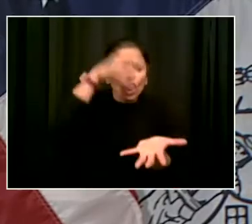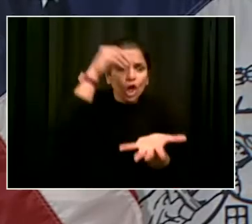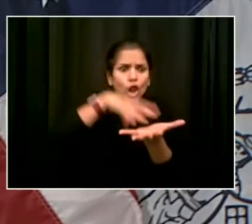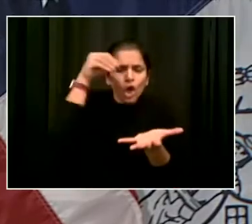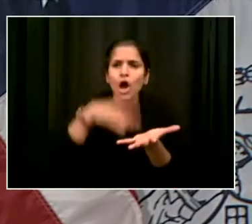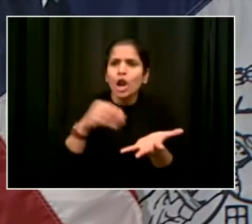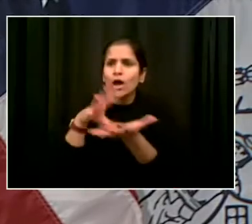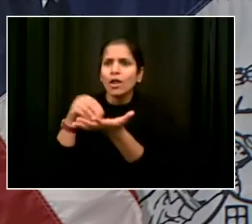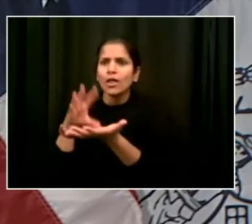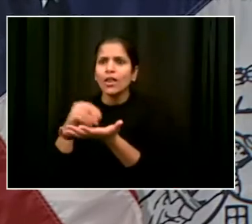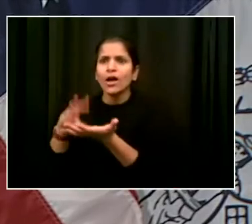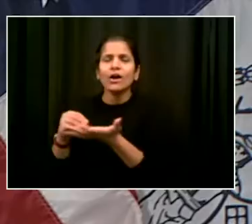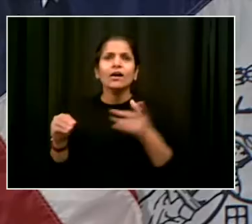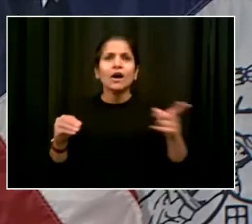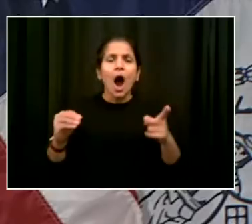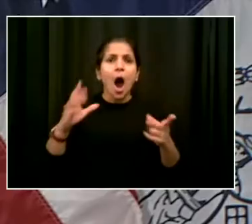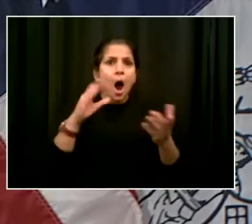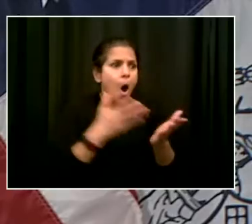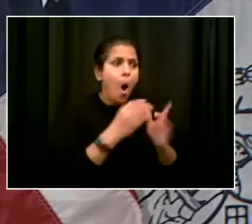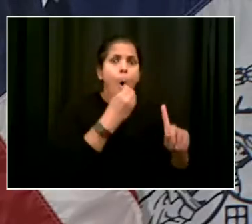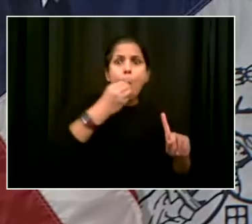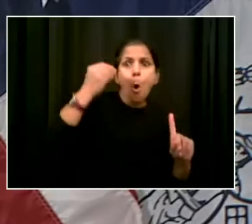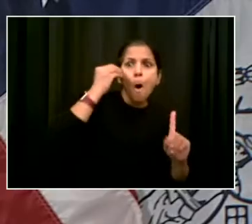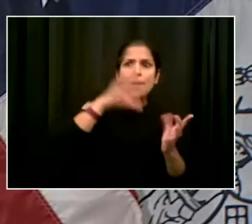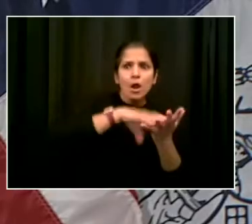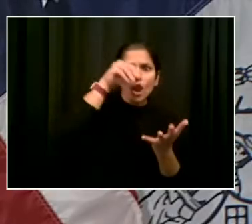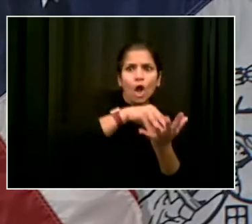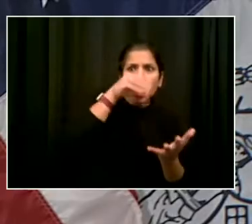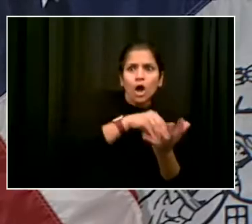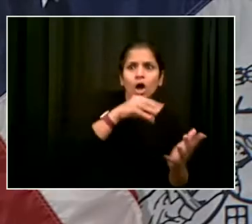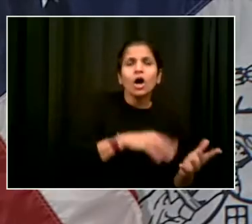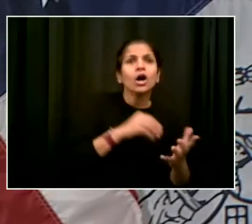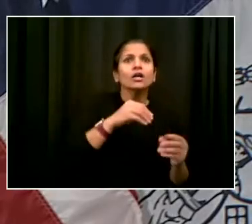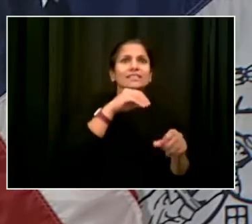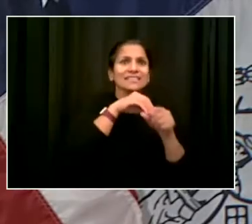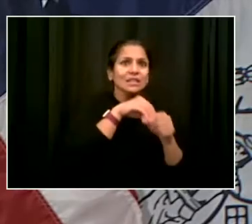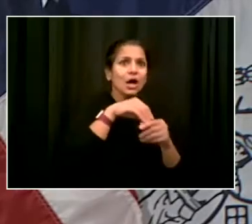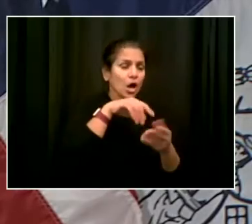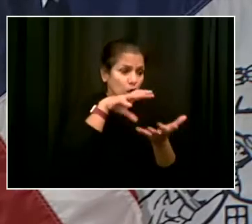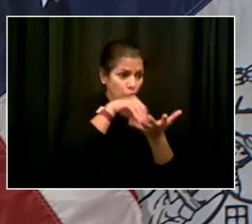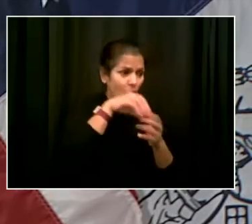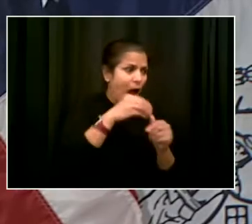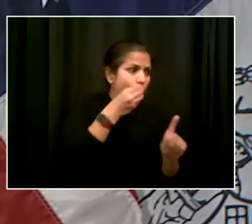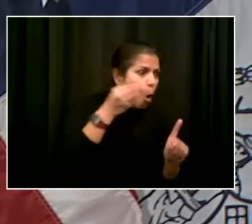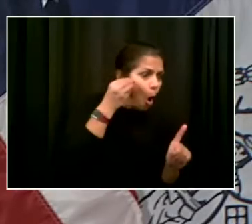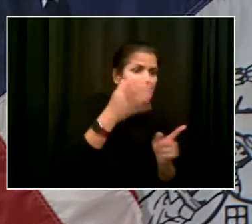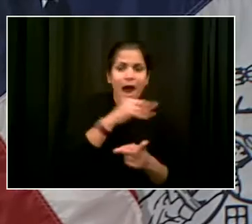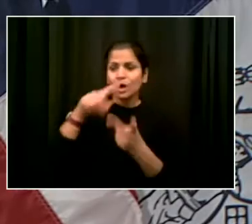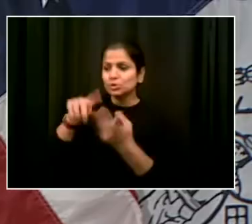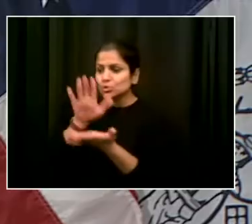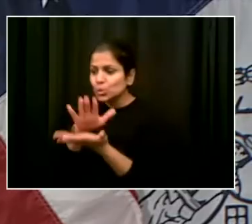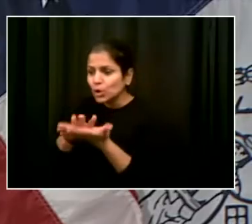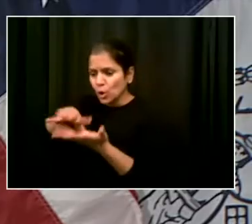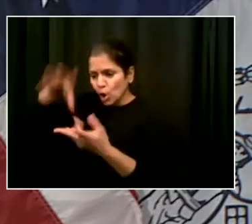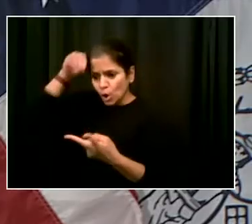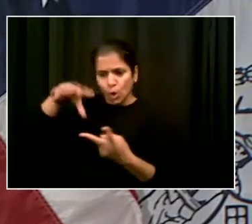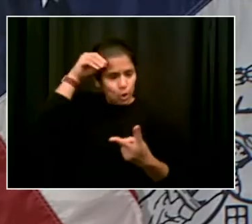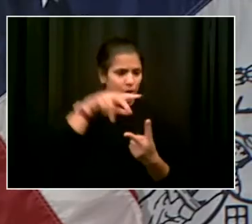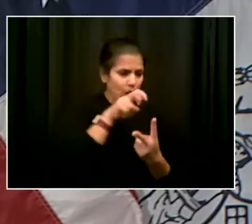LEAEAINRNG G BEYOYON THE SCHOOL DAY AND AWAY, IN A TARGETED FASHION